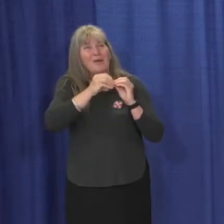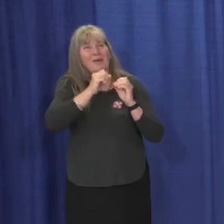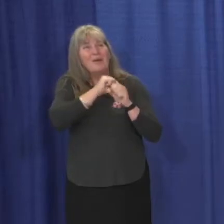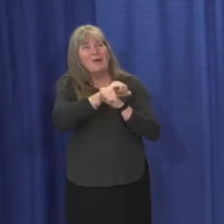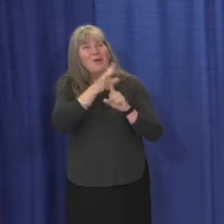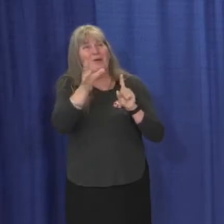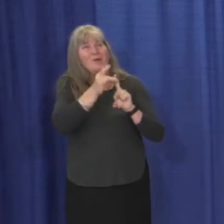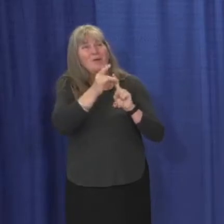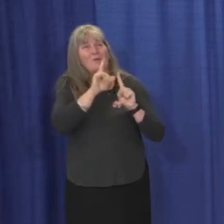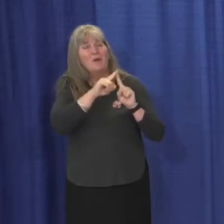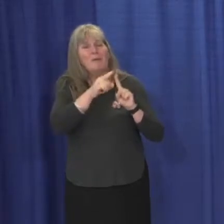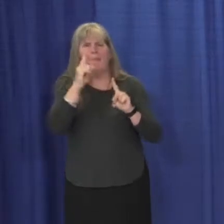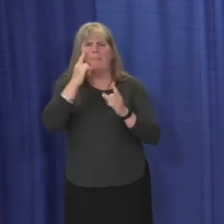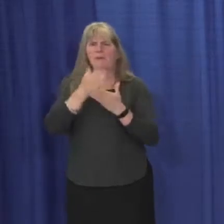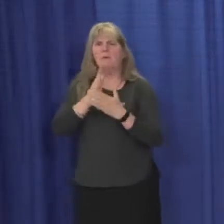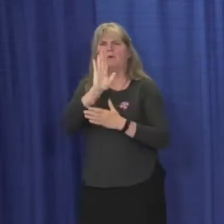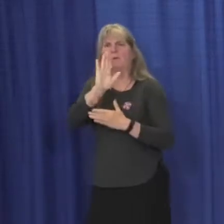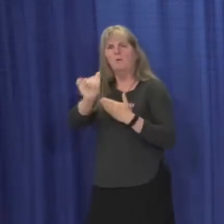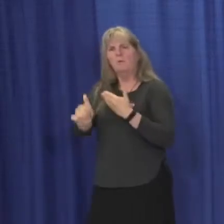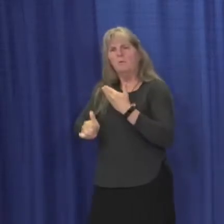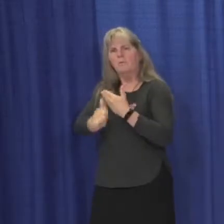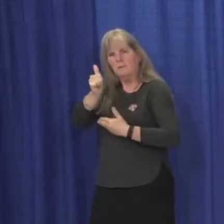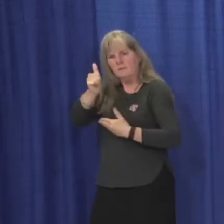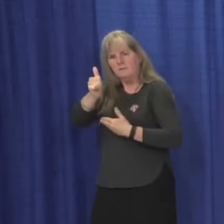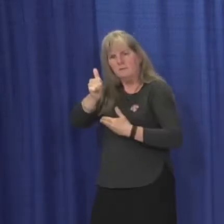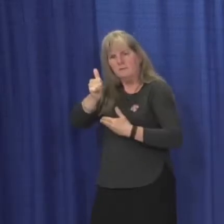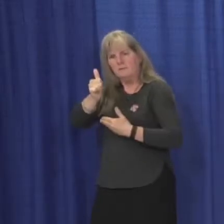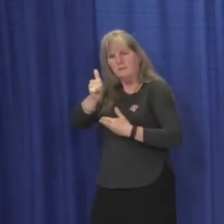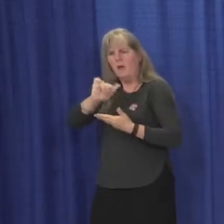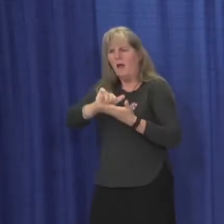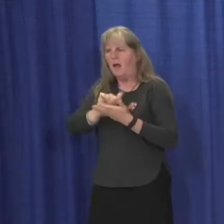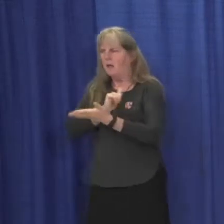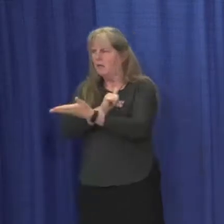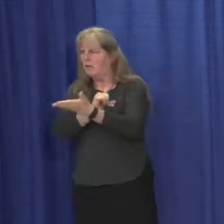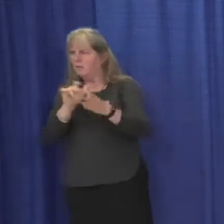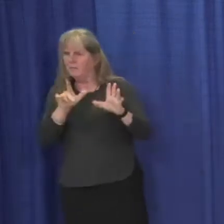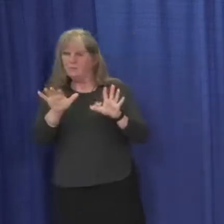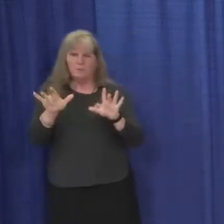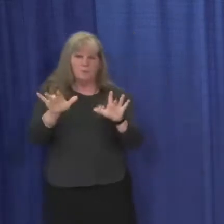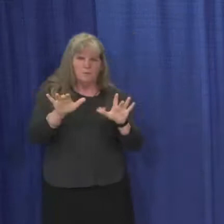not so much how many about what is my risk. And how in general or people